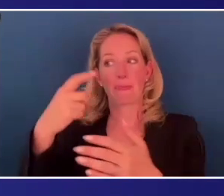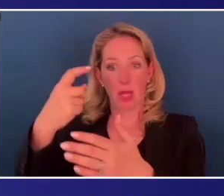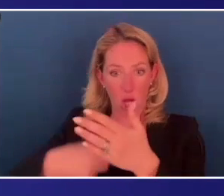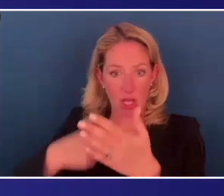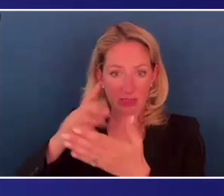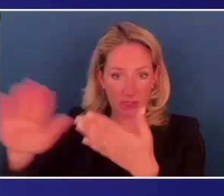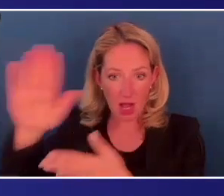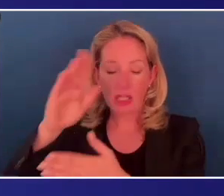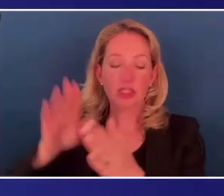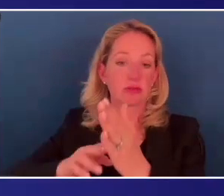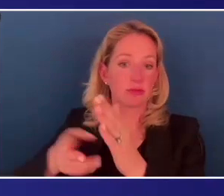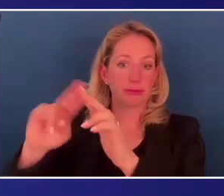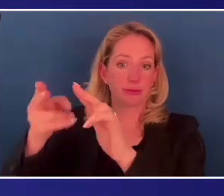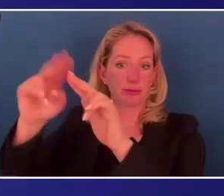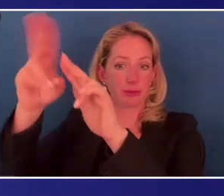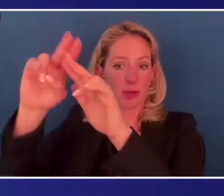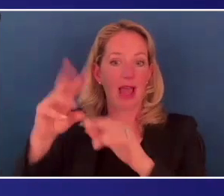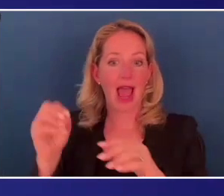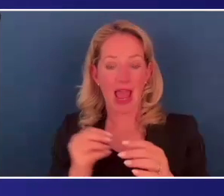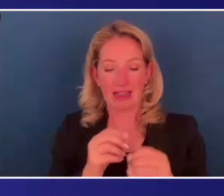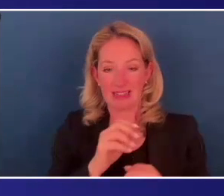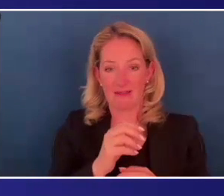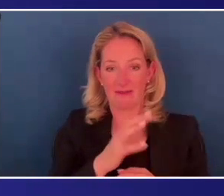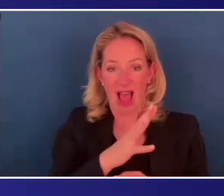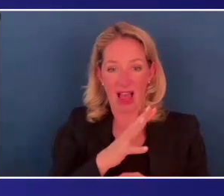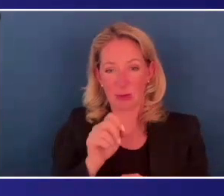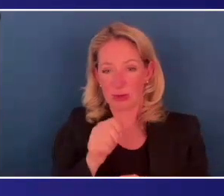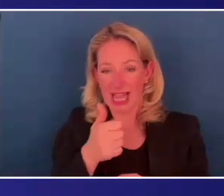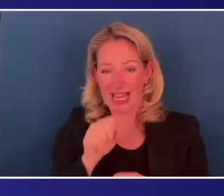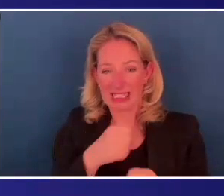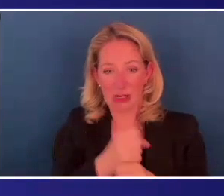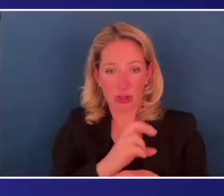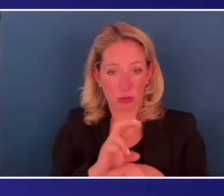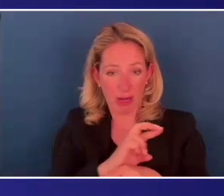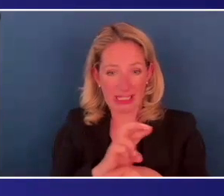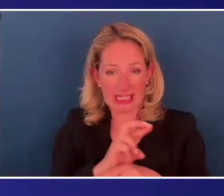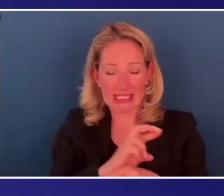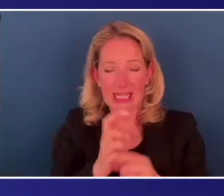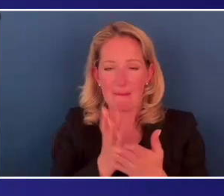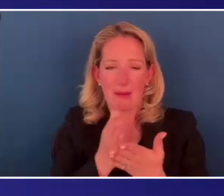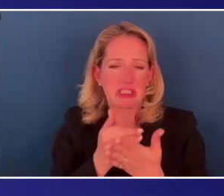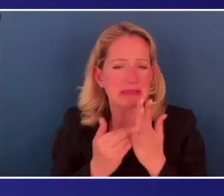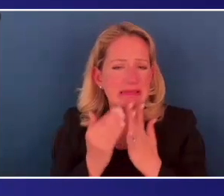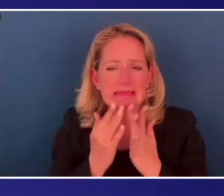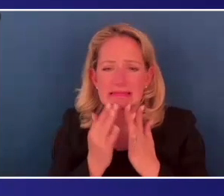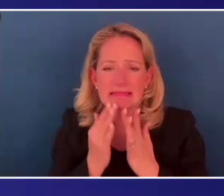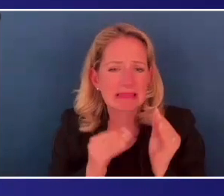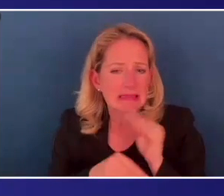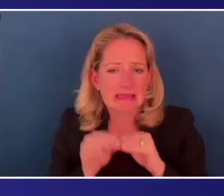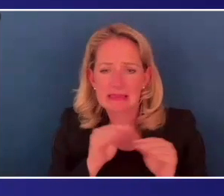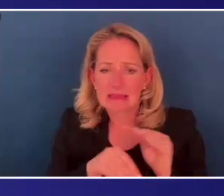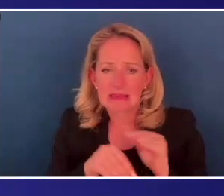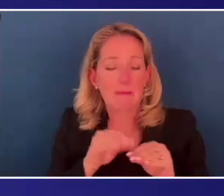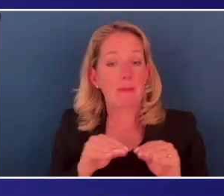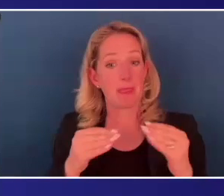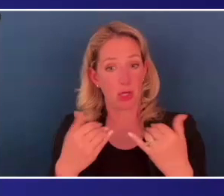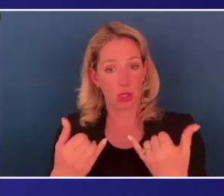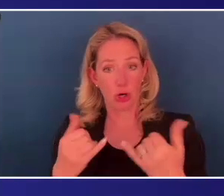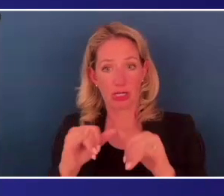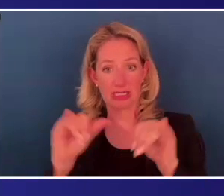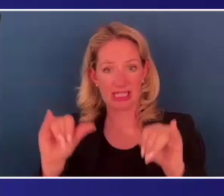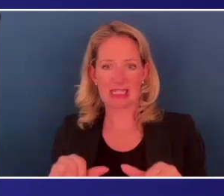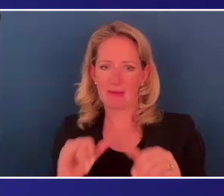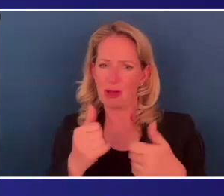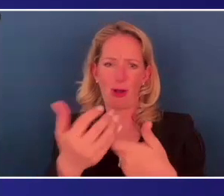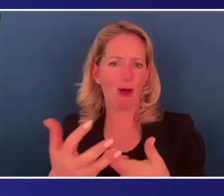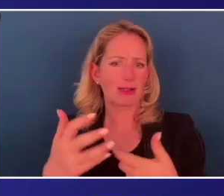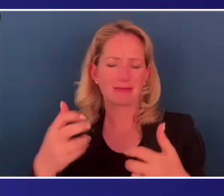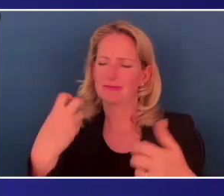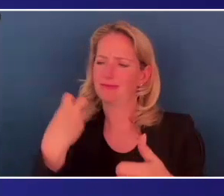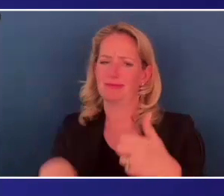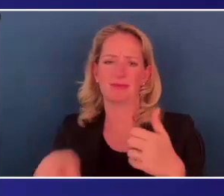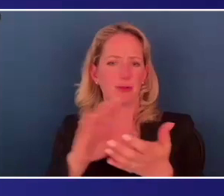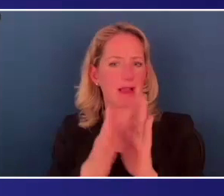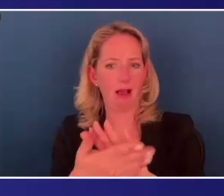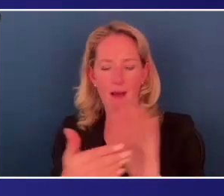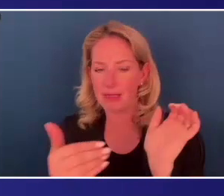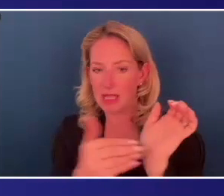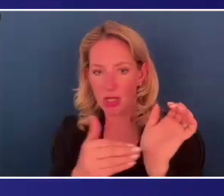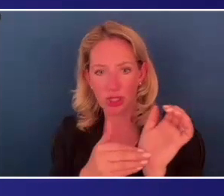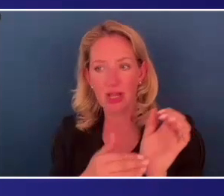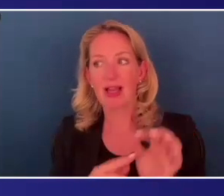The current system is making it increasingly challenging to become a doctor, especially for those from low income backgrounds.